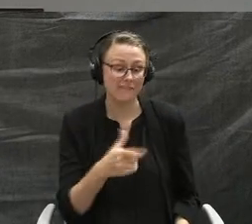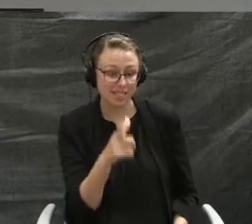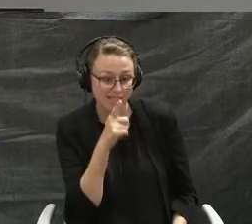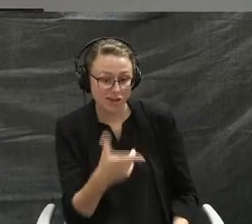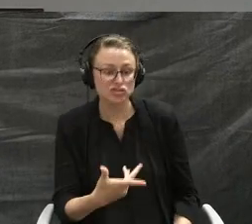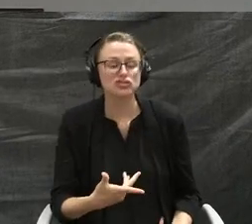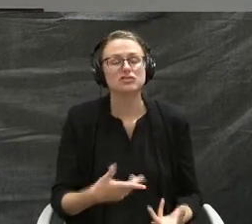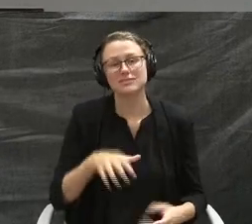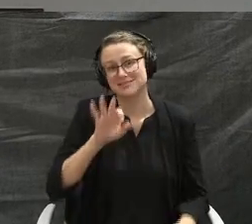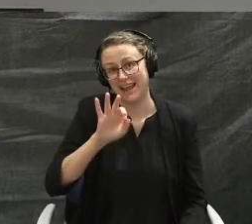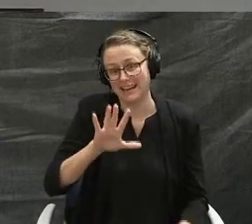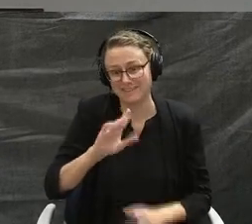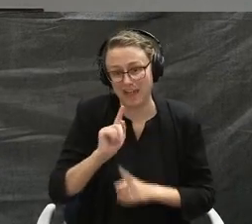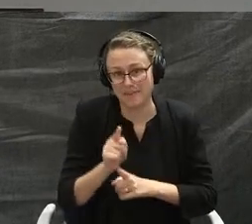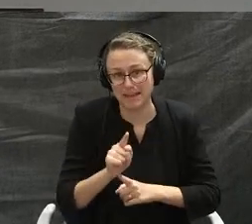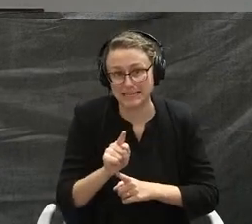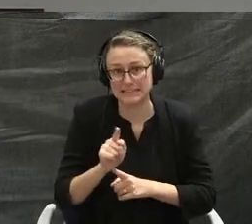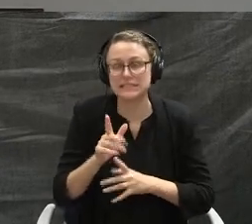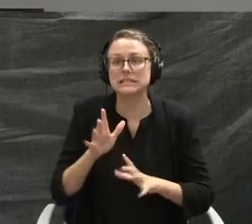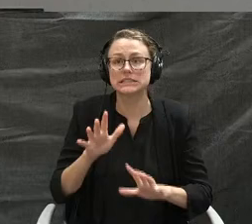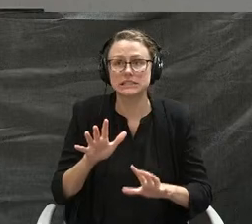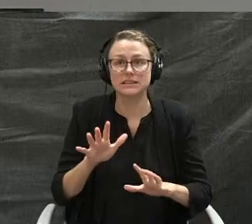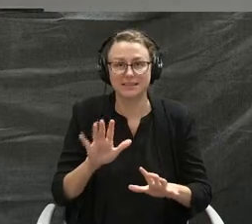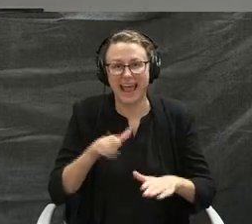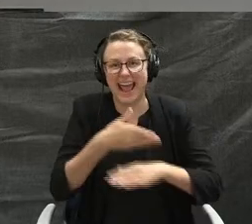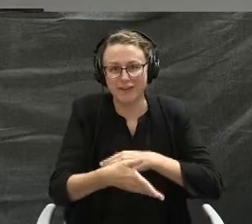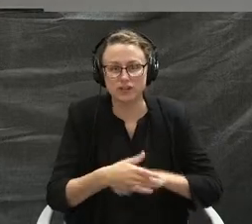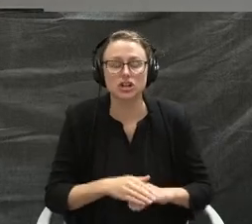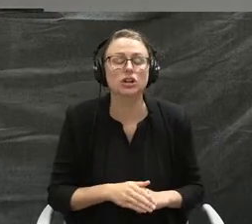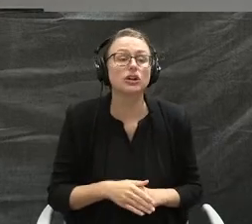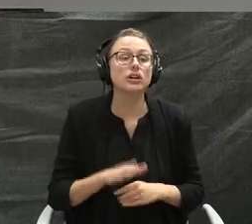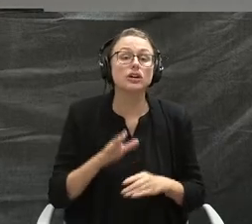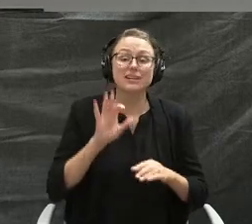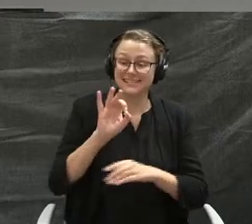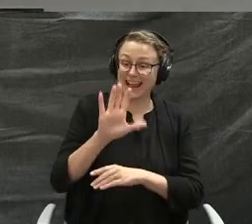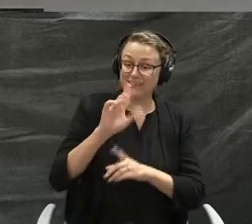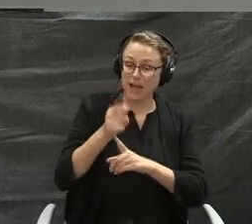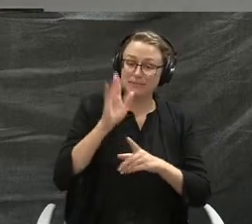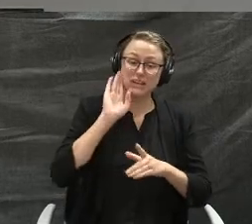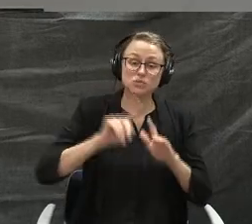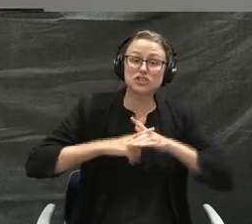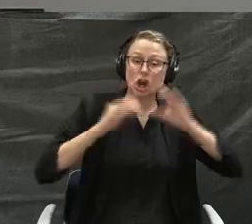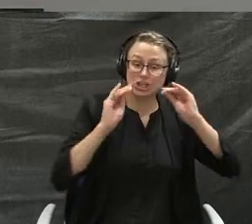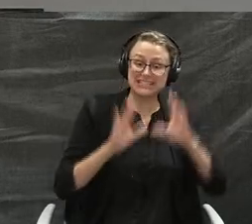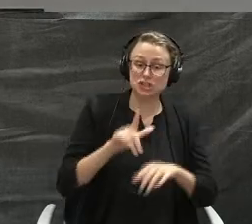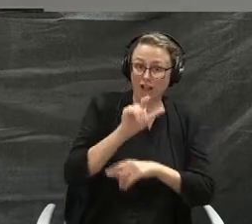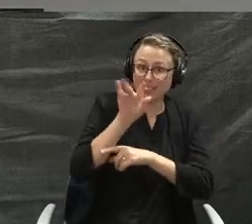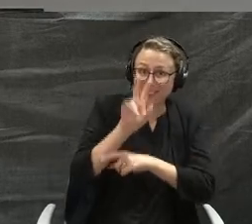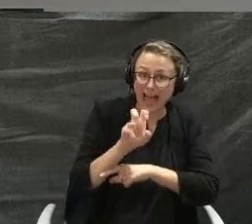And in that time it would start out with the teacher being live and working with them, giving them like 515 minutes